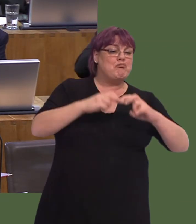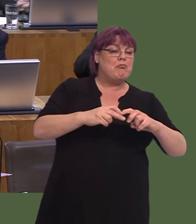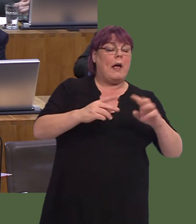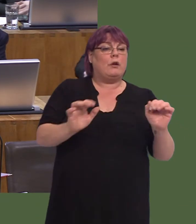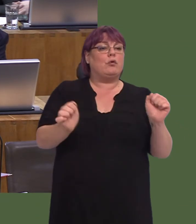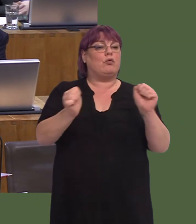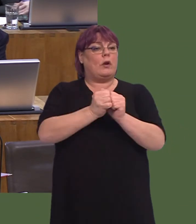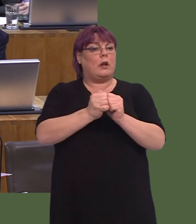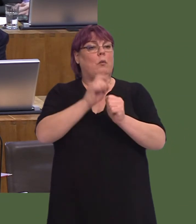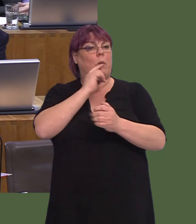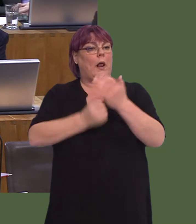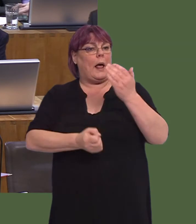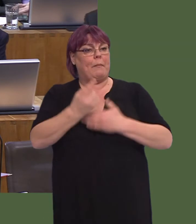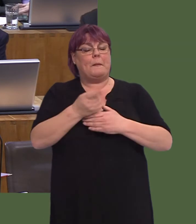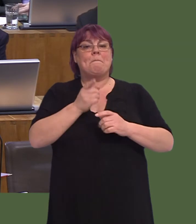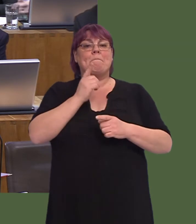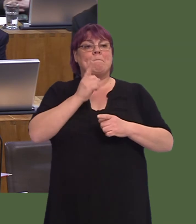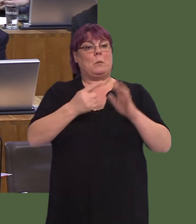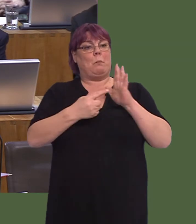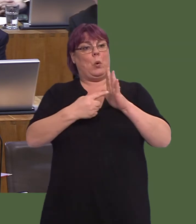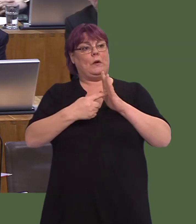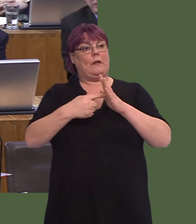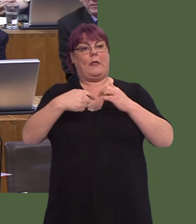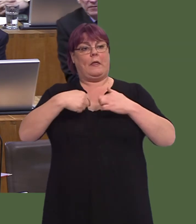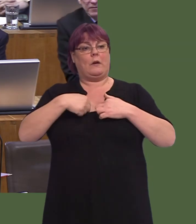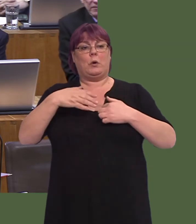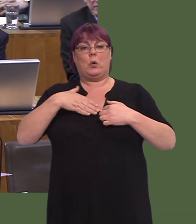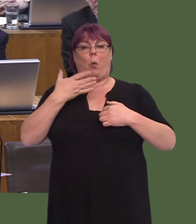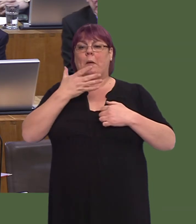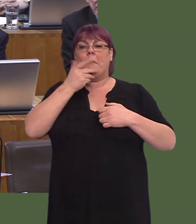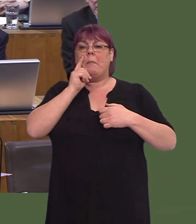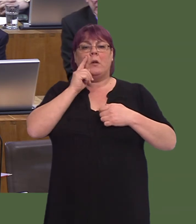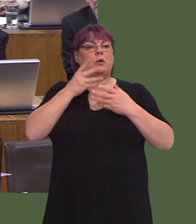However itís crucially important that we ensure that nobody loses out because of any